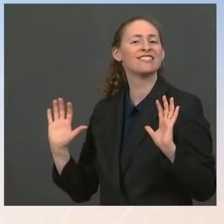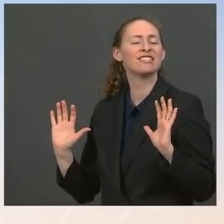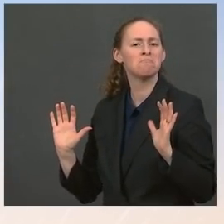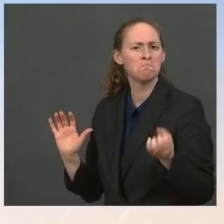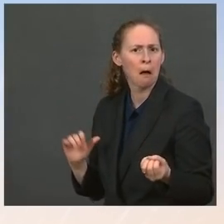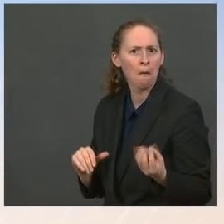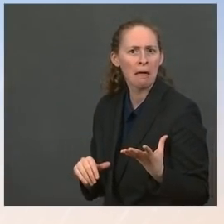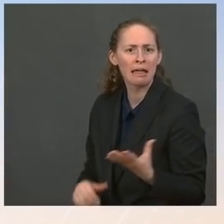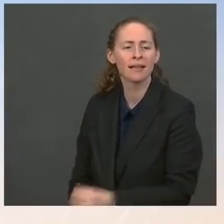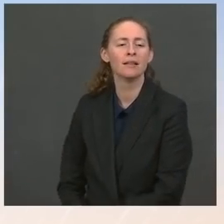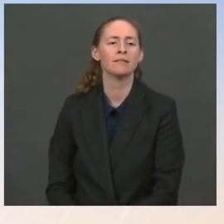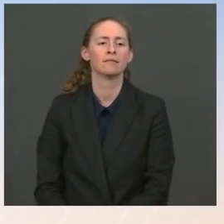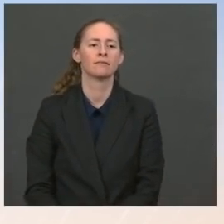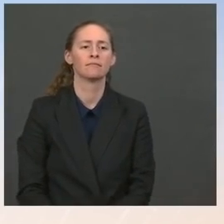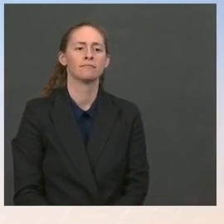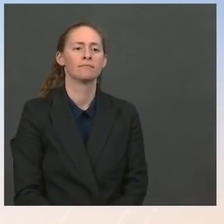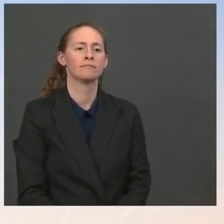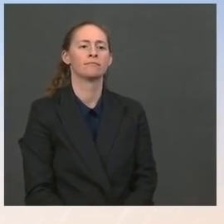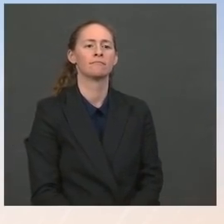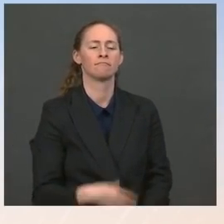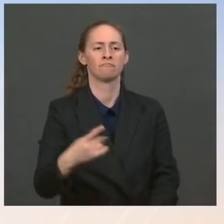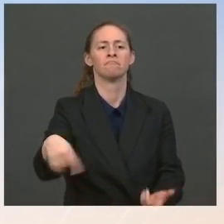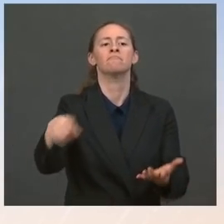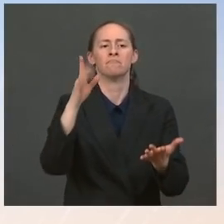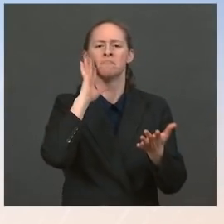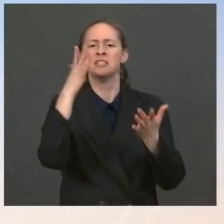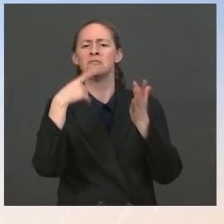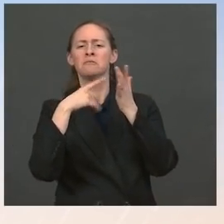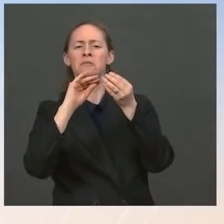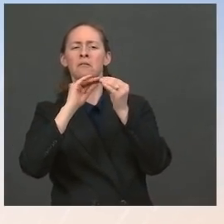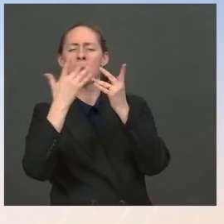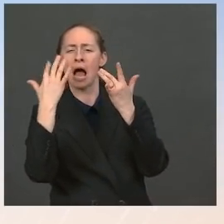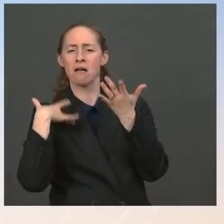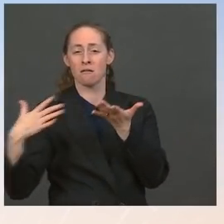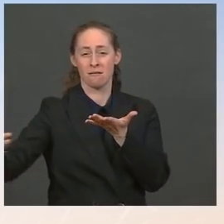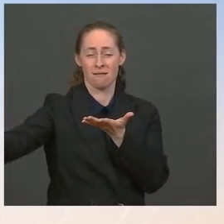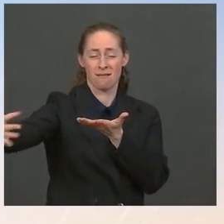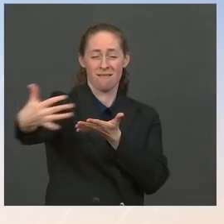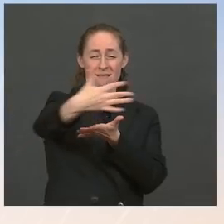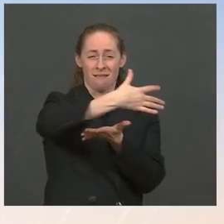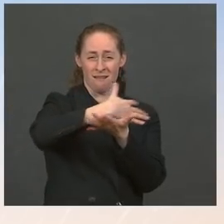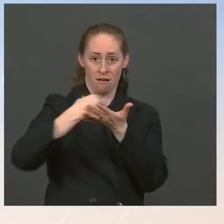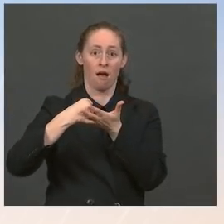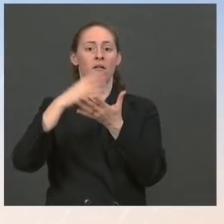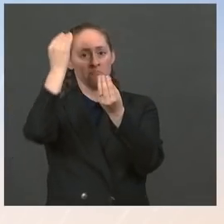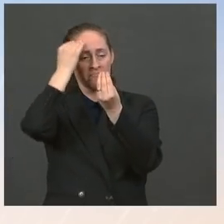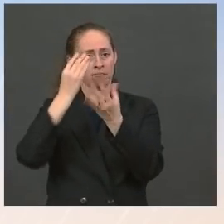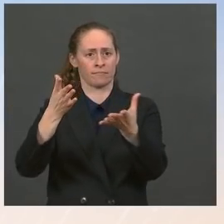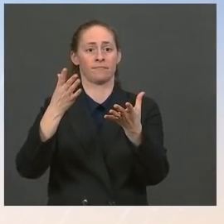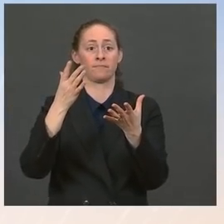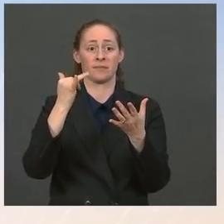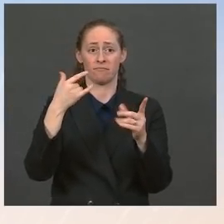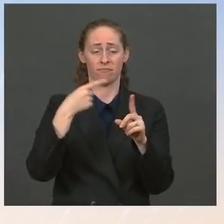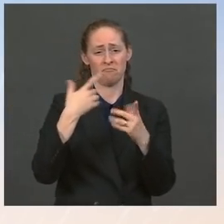once they complete -- complete their process. But I just wanted to say: Vaccine requirements -- as we all know, as we've talked about here -- work.